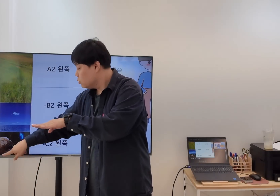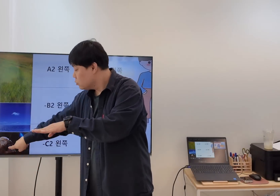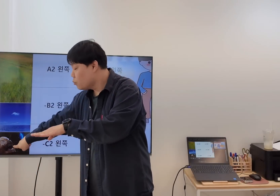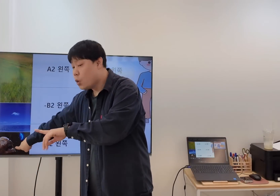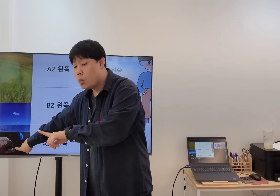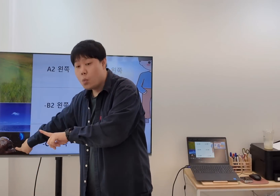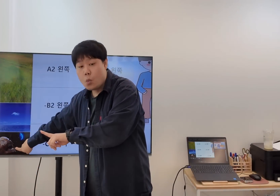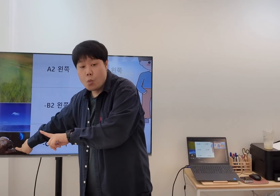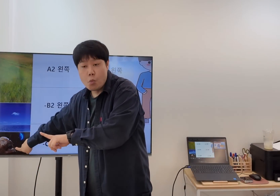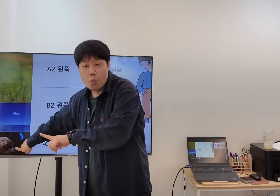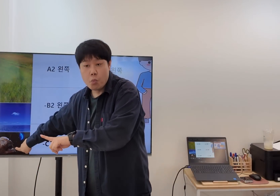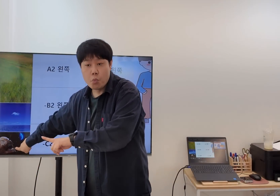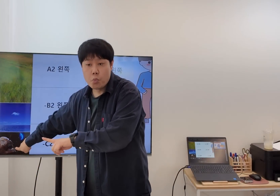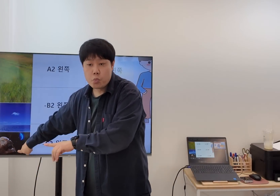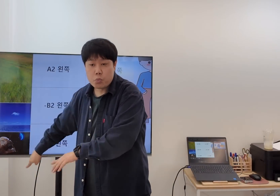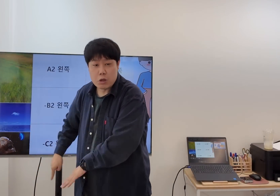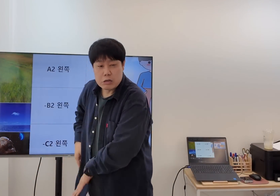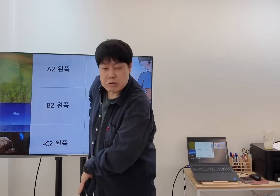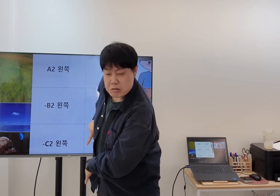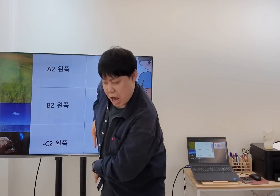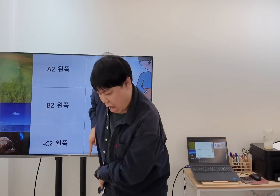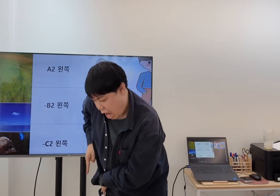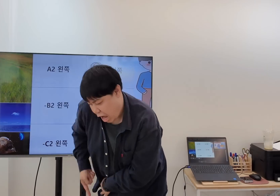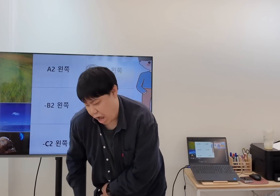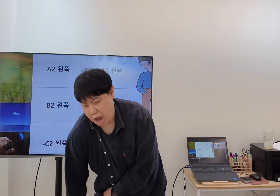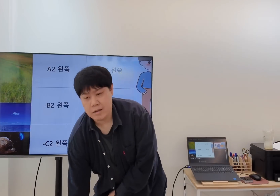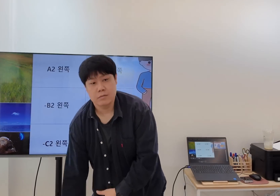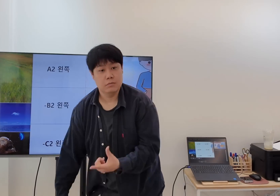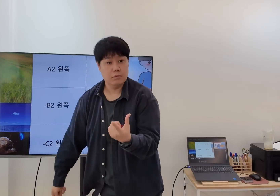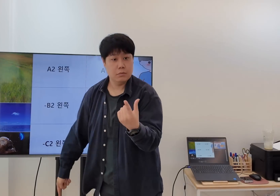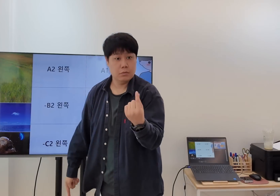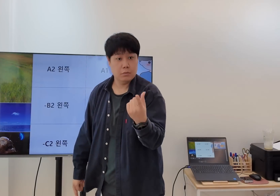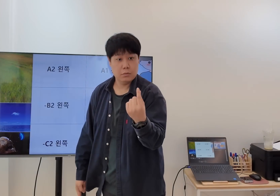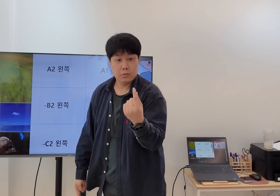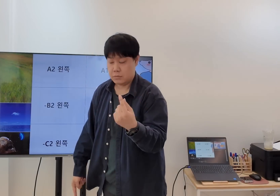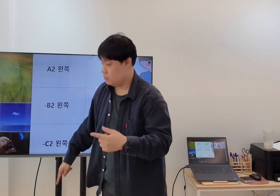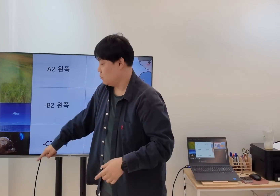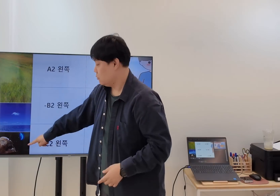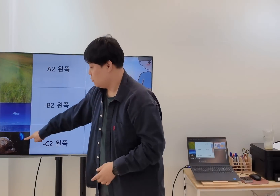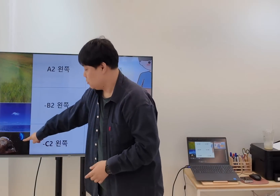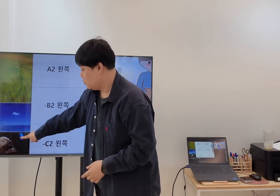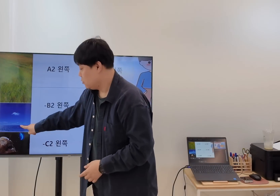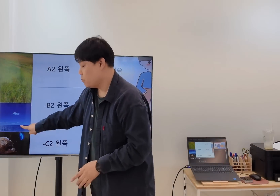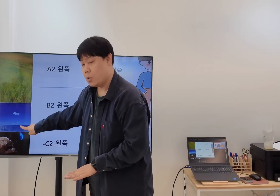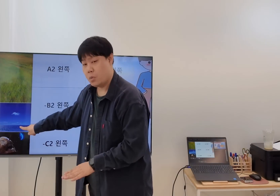deep in the water, there's this fish, and